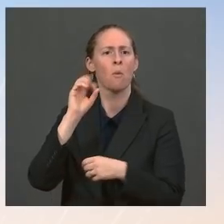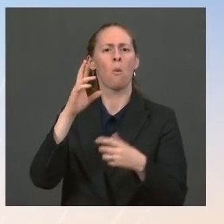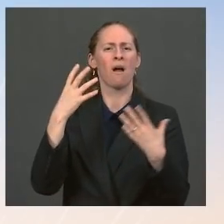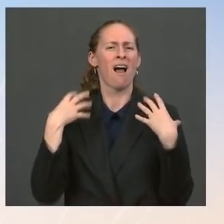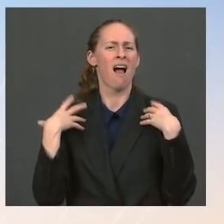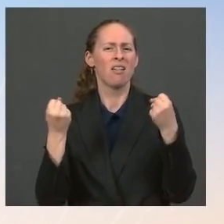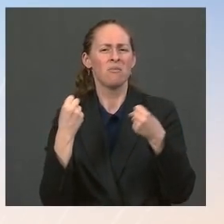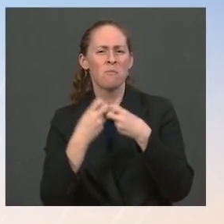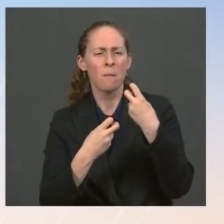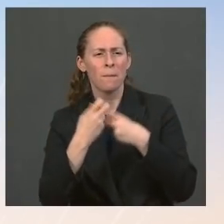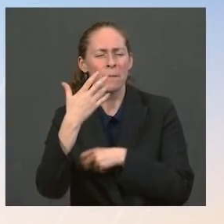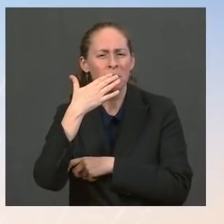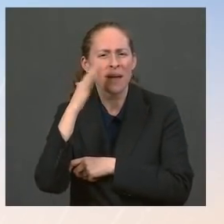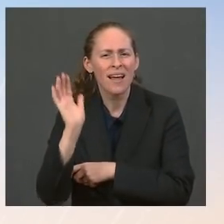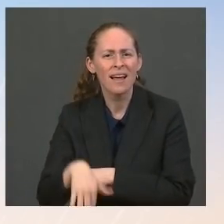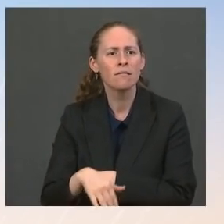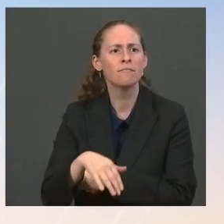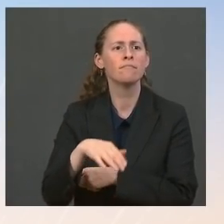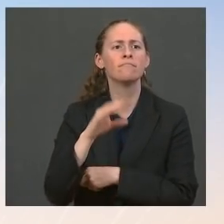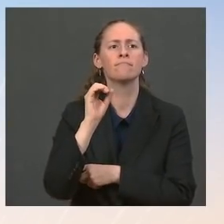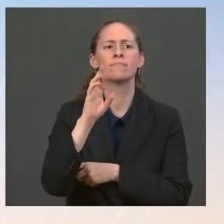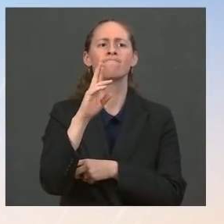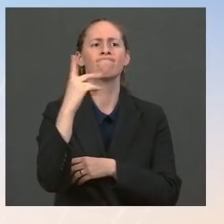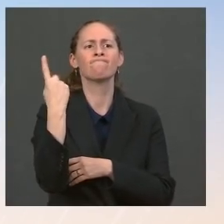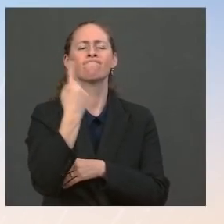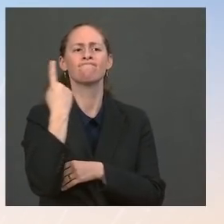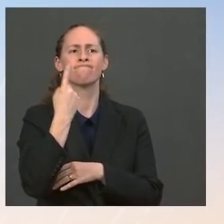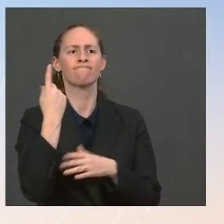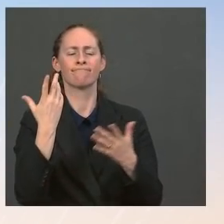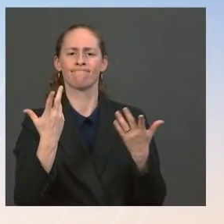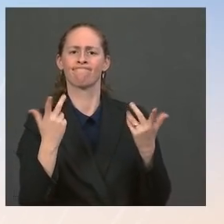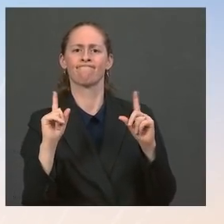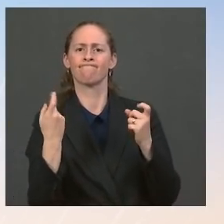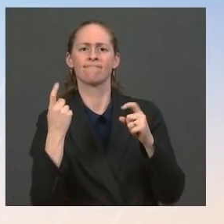and operational capacity. Those are the three exceptions.